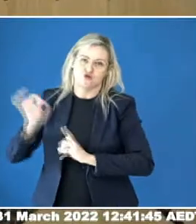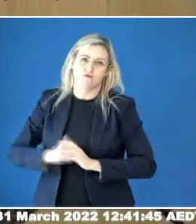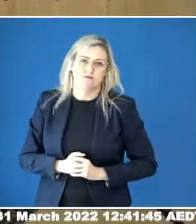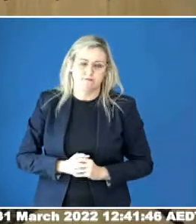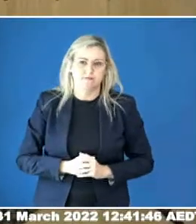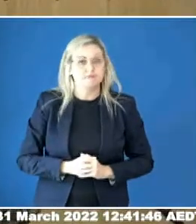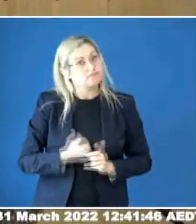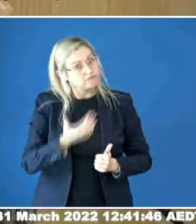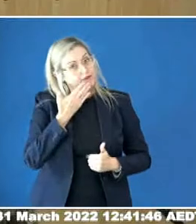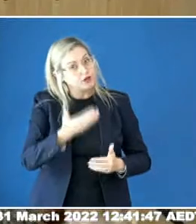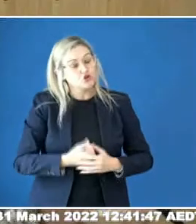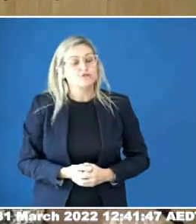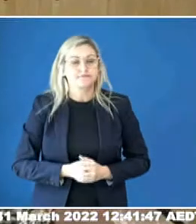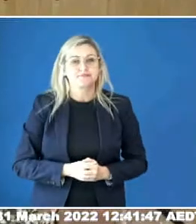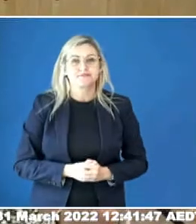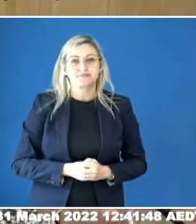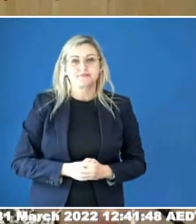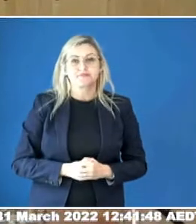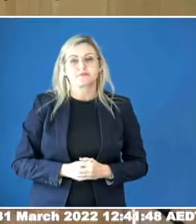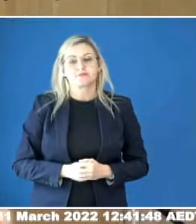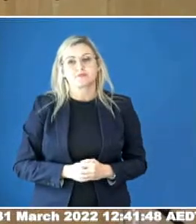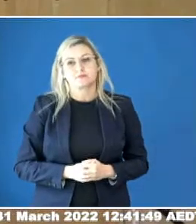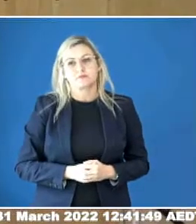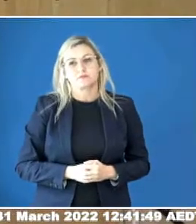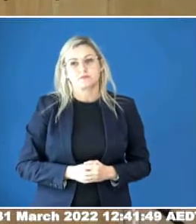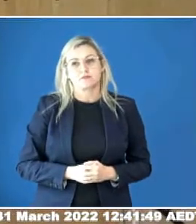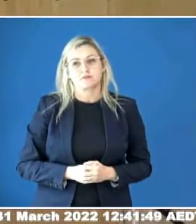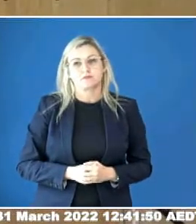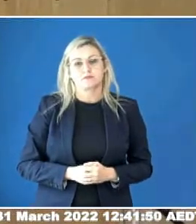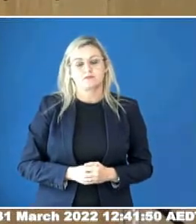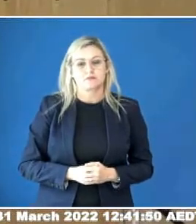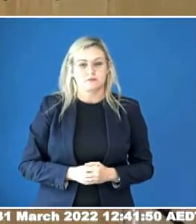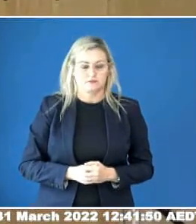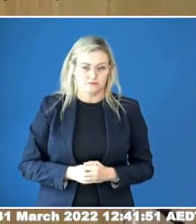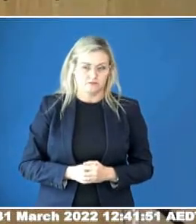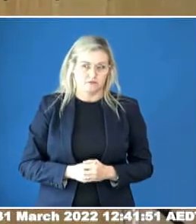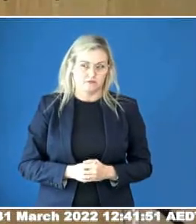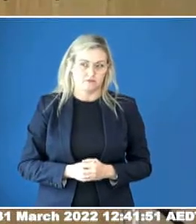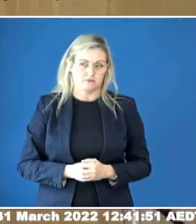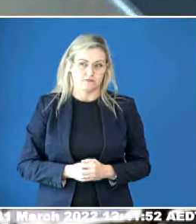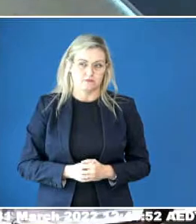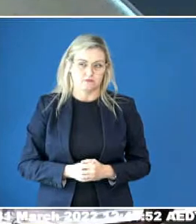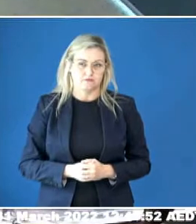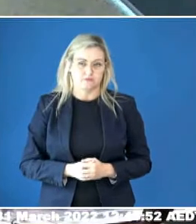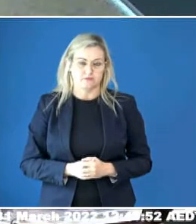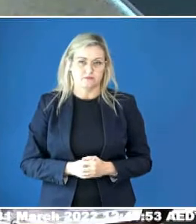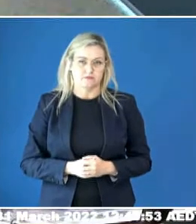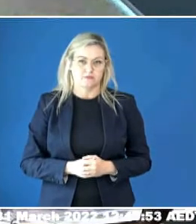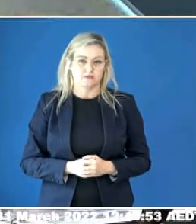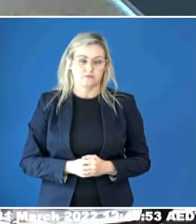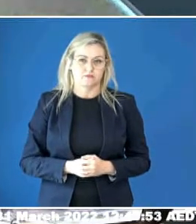Thank you, Chair. CHAIR: Commissioner Galbally, do you have any questions of Ms